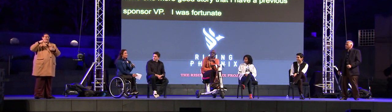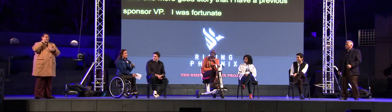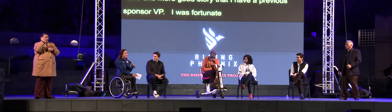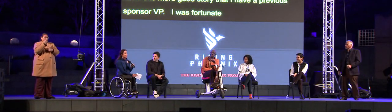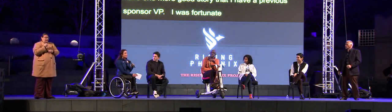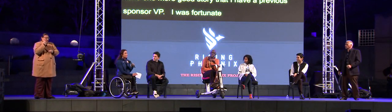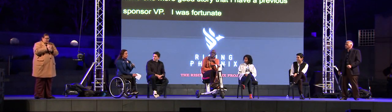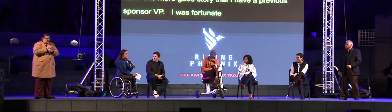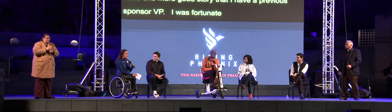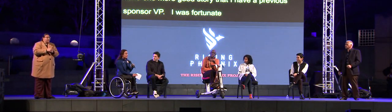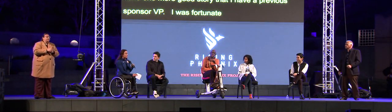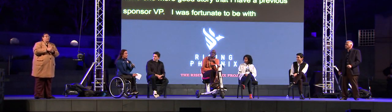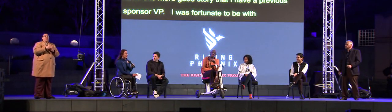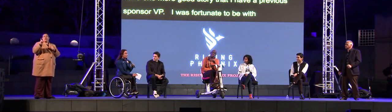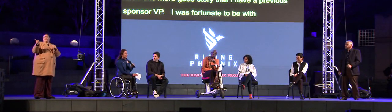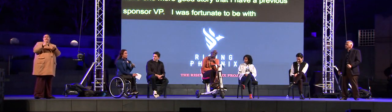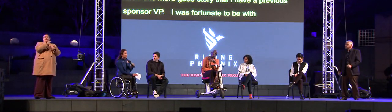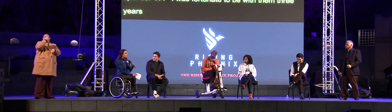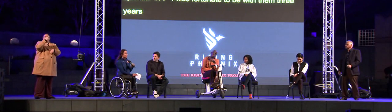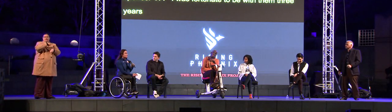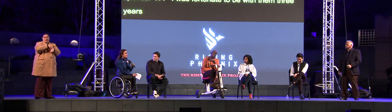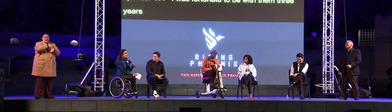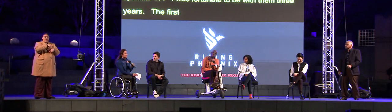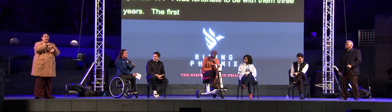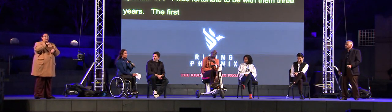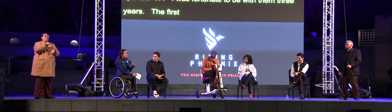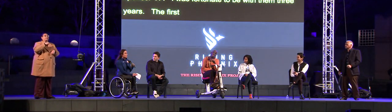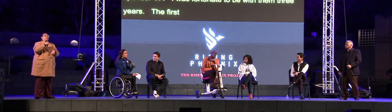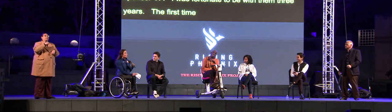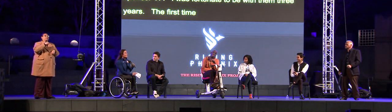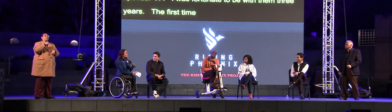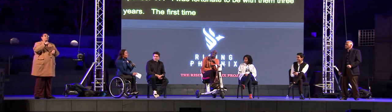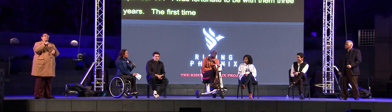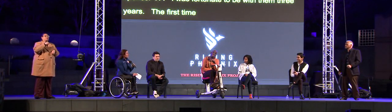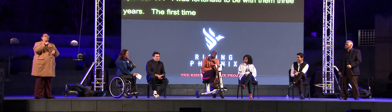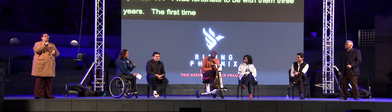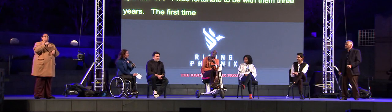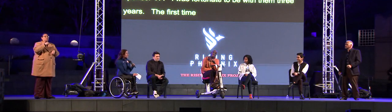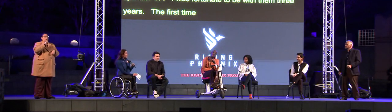And the first time, it was only two Paralympians,